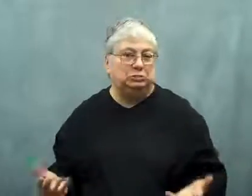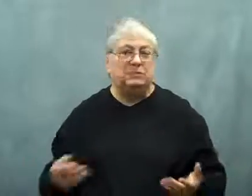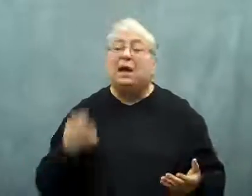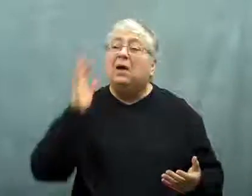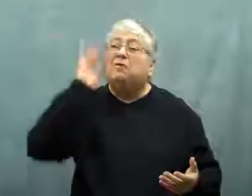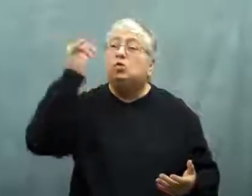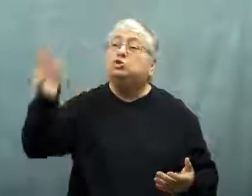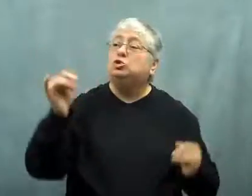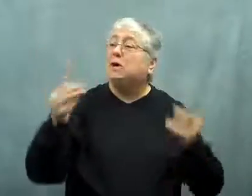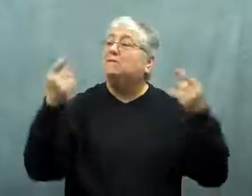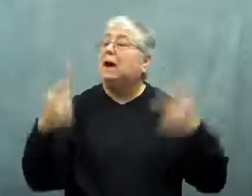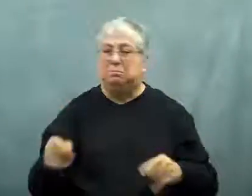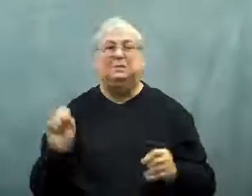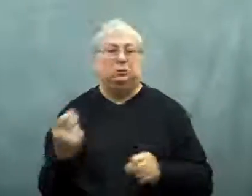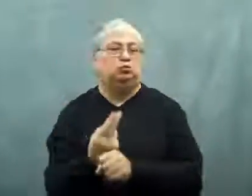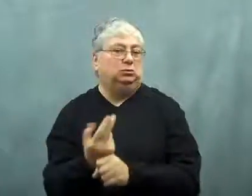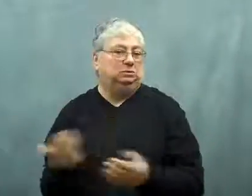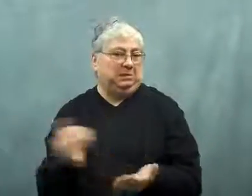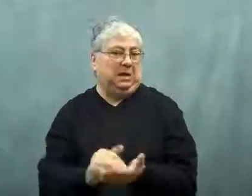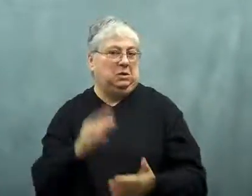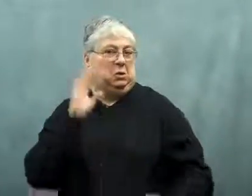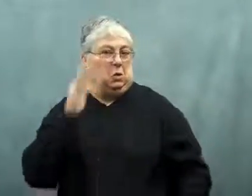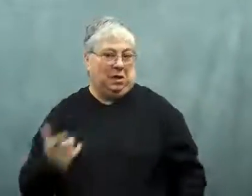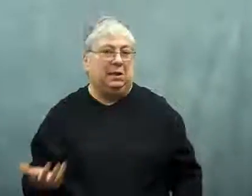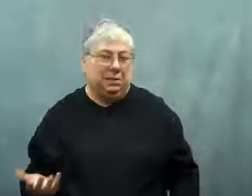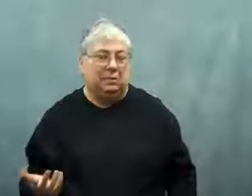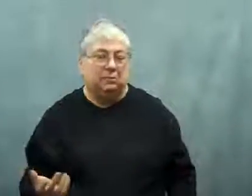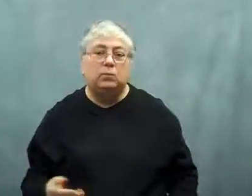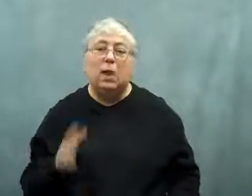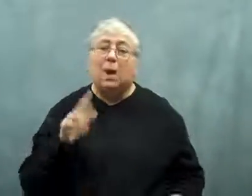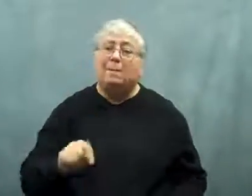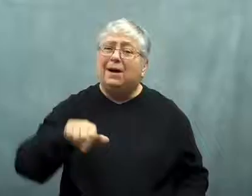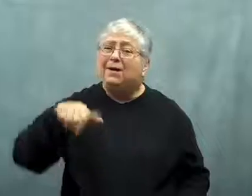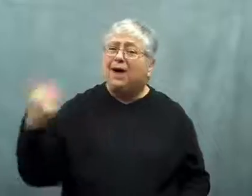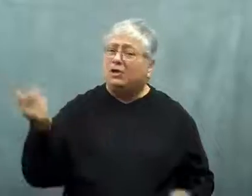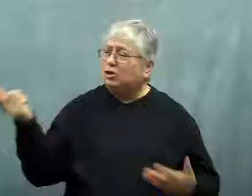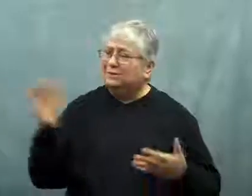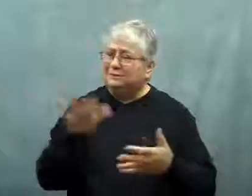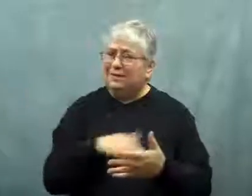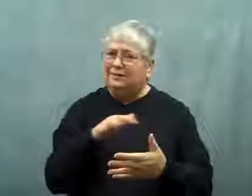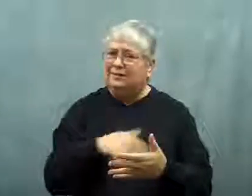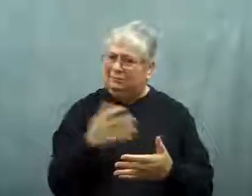The report also stated that Corexit would be used in future spills.